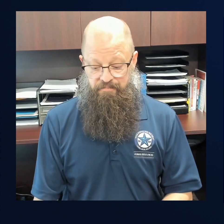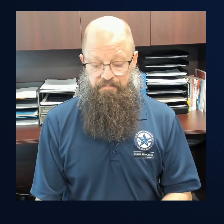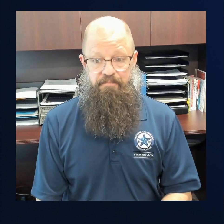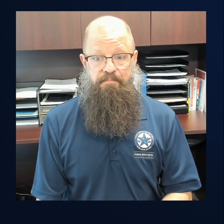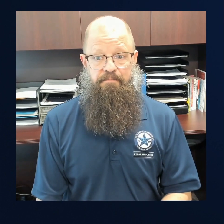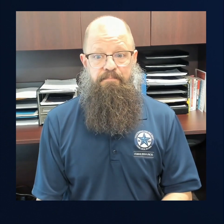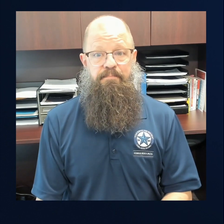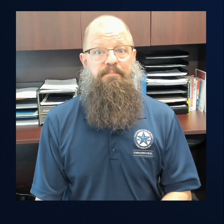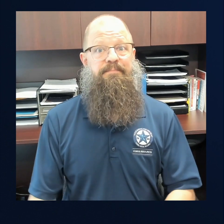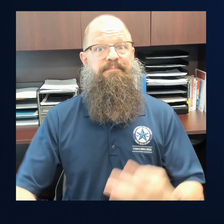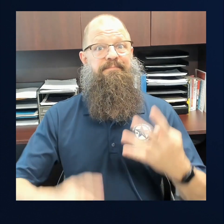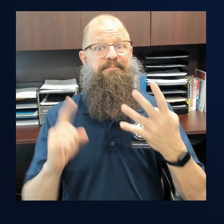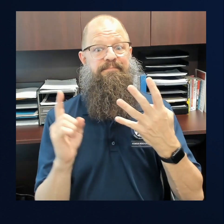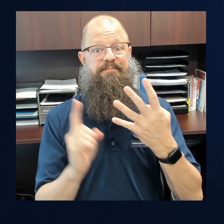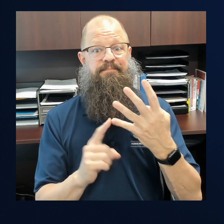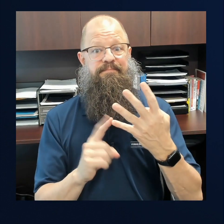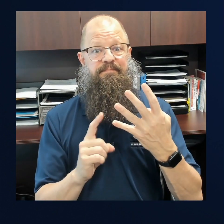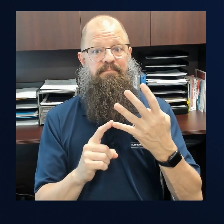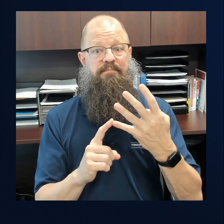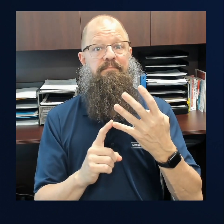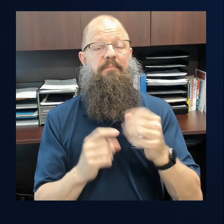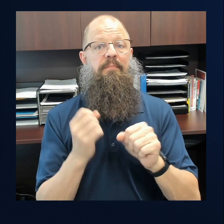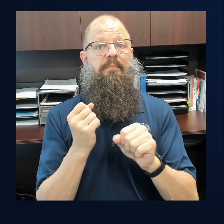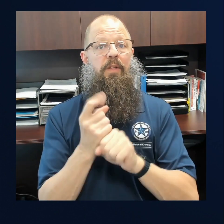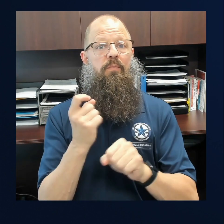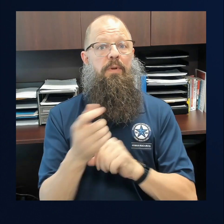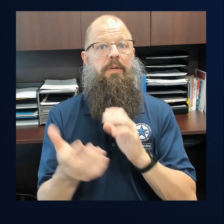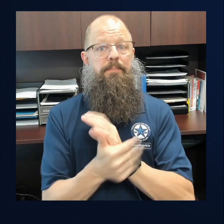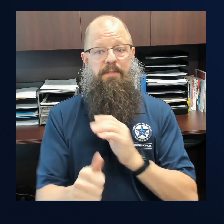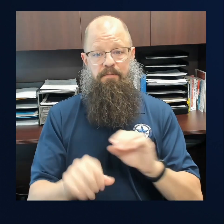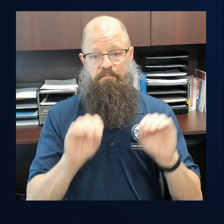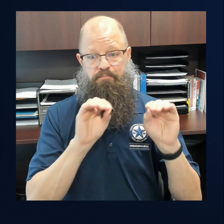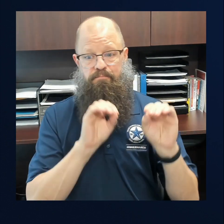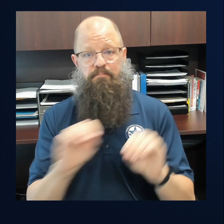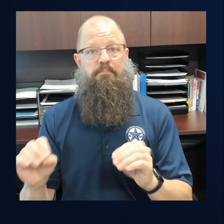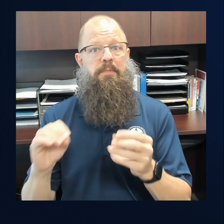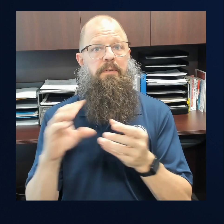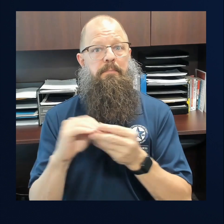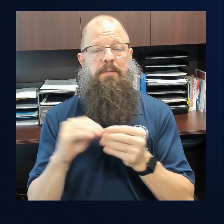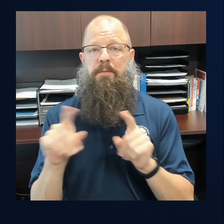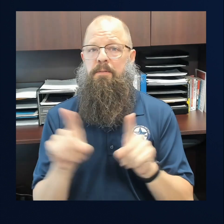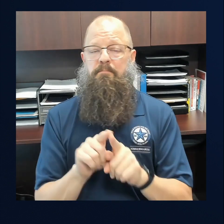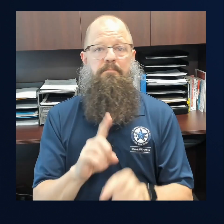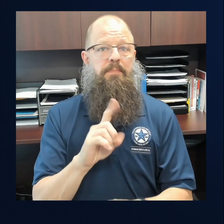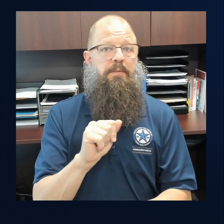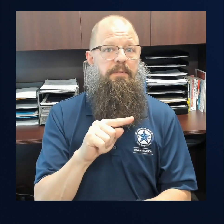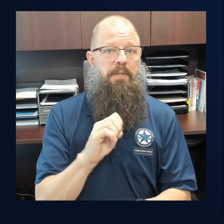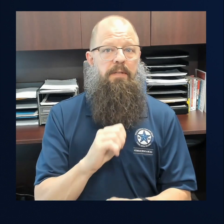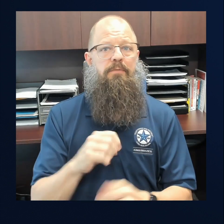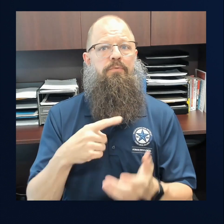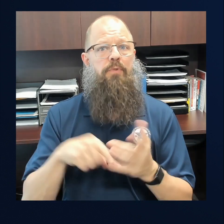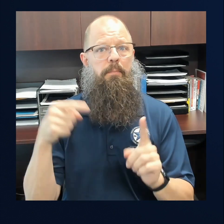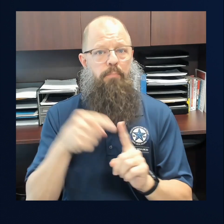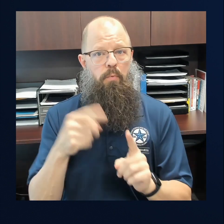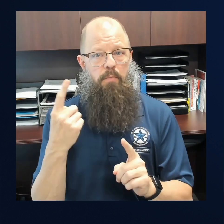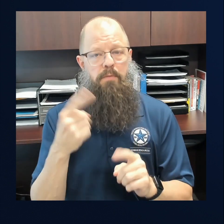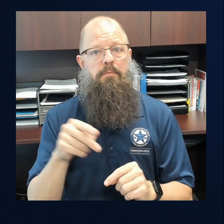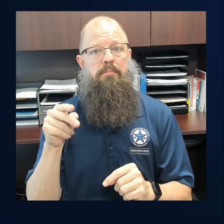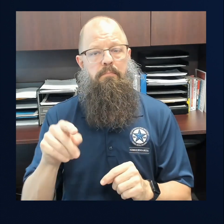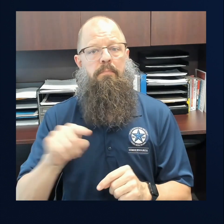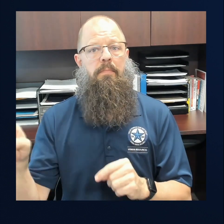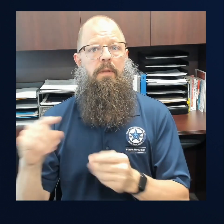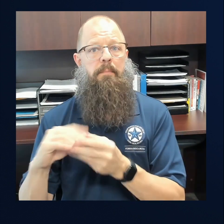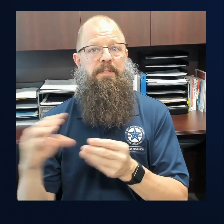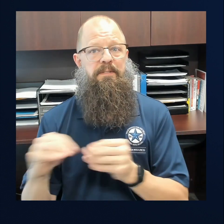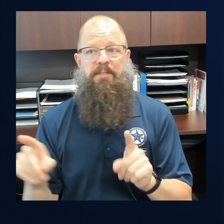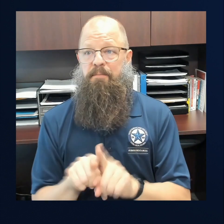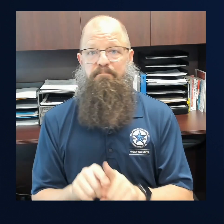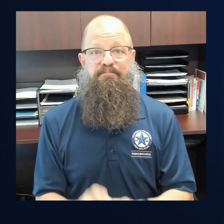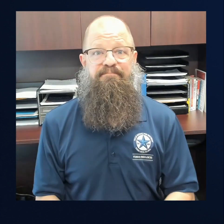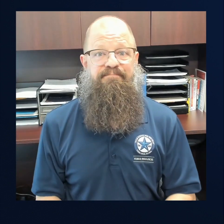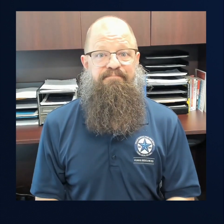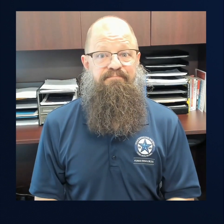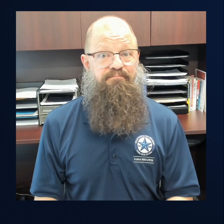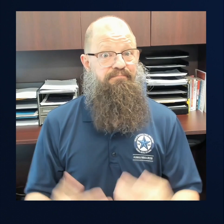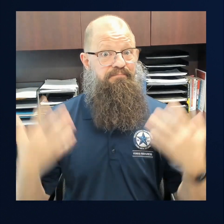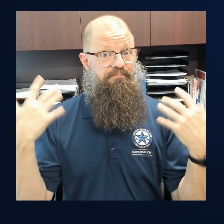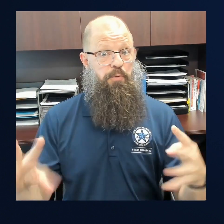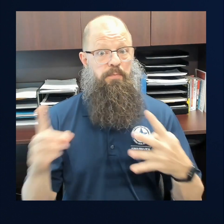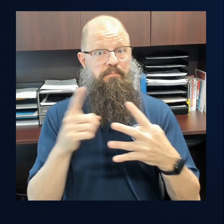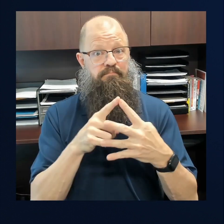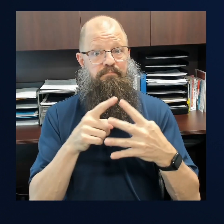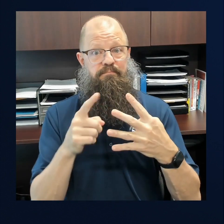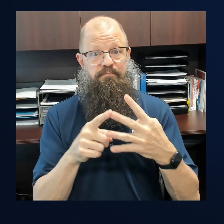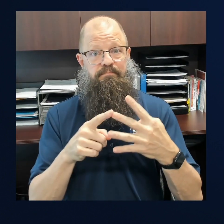Save, From there, the Annual Competencies. Again, the date, Checkpoint #1, and the comments. Once